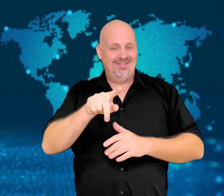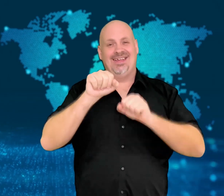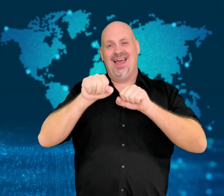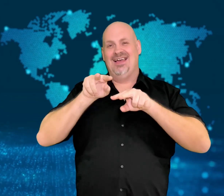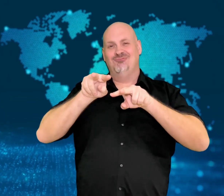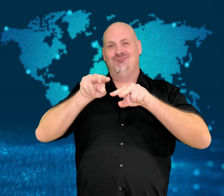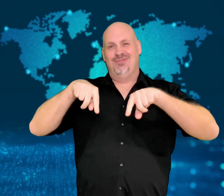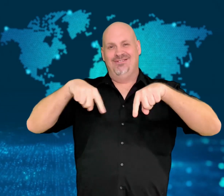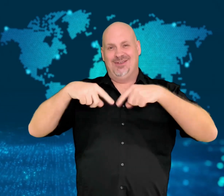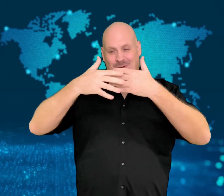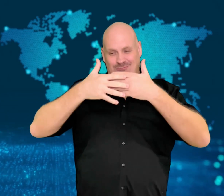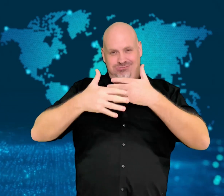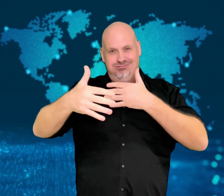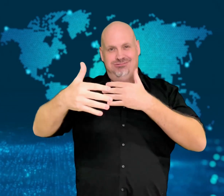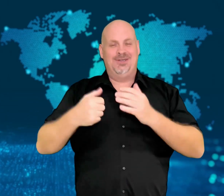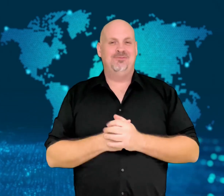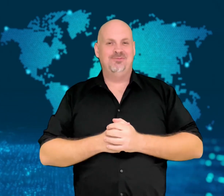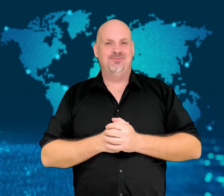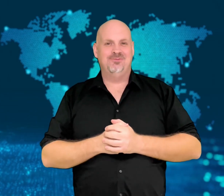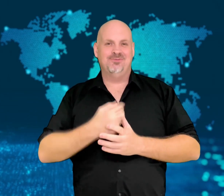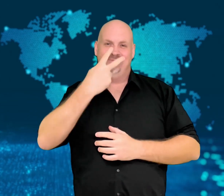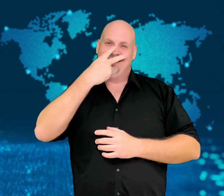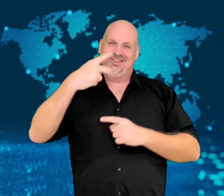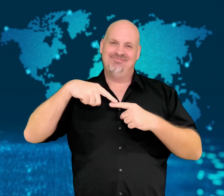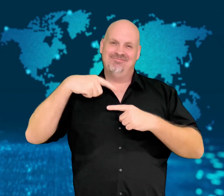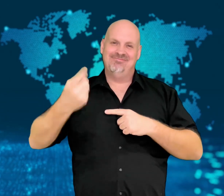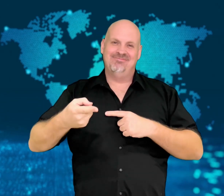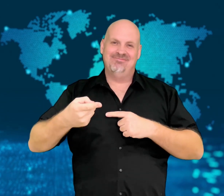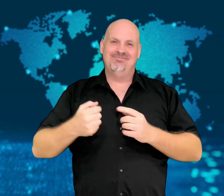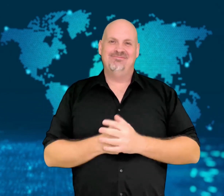to get new video updates! See you next time!